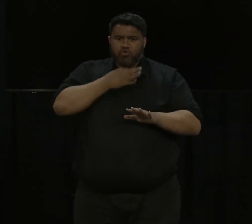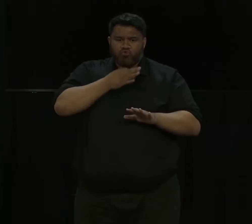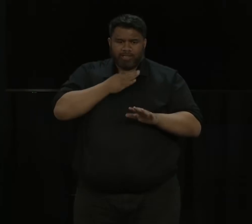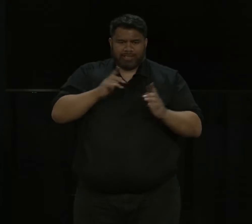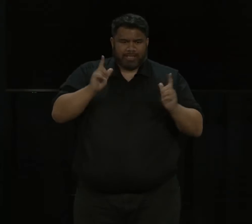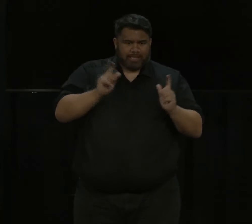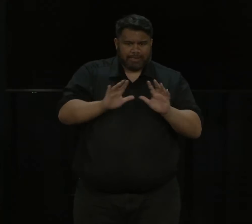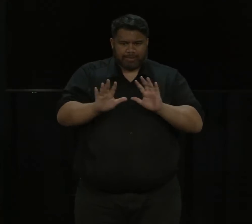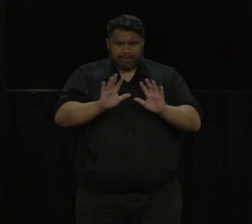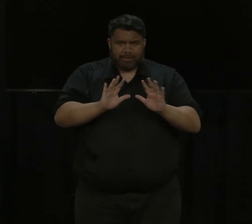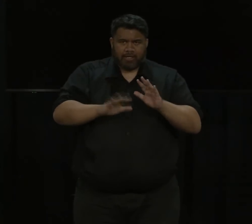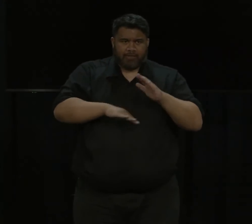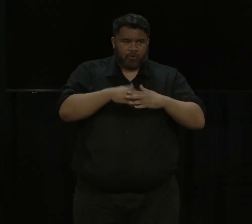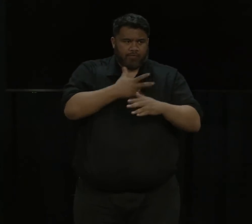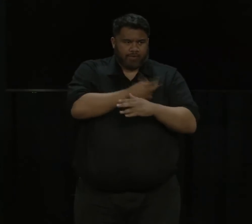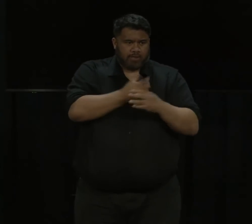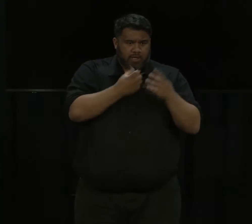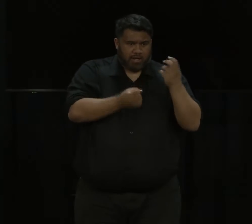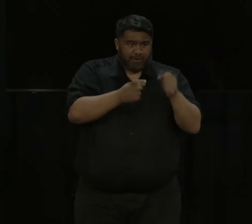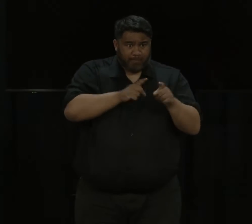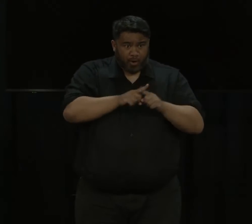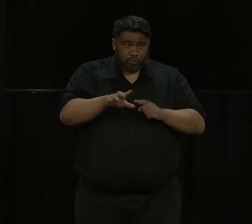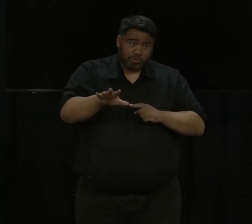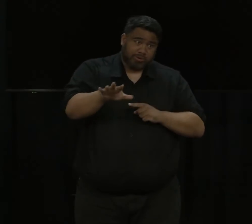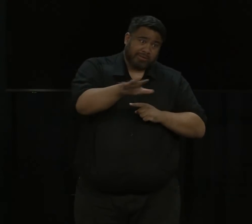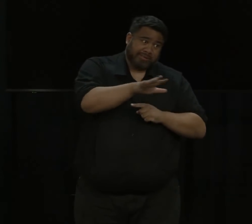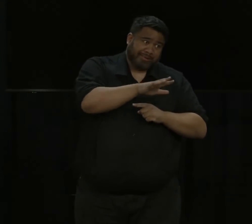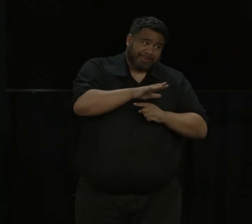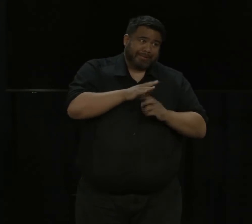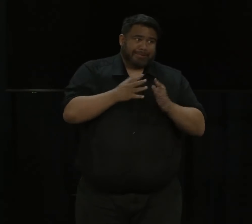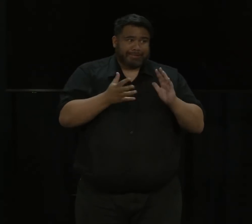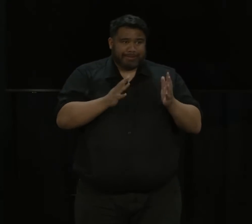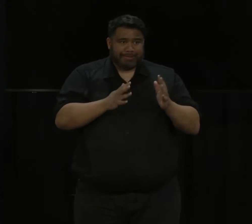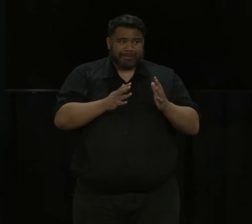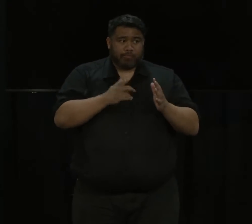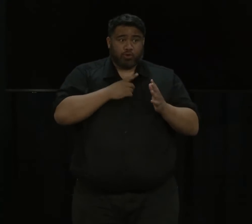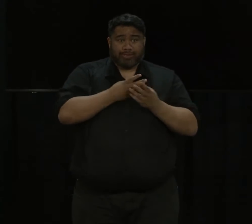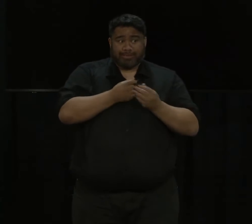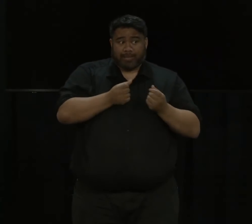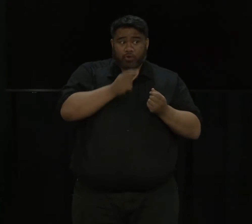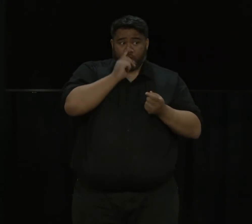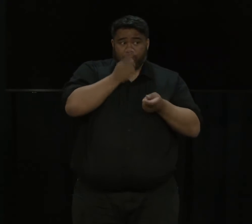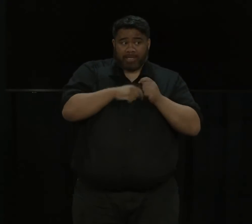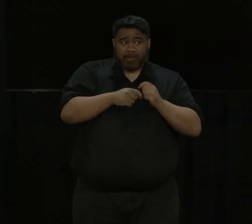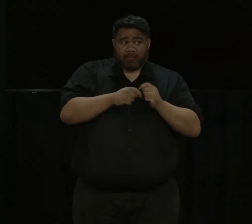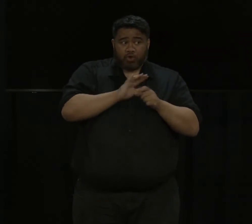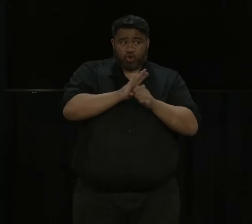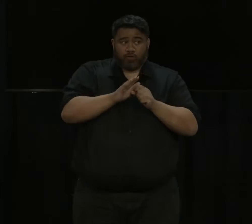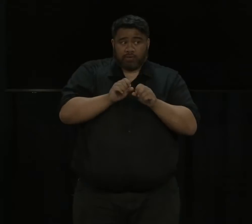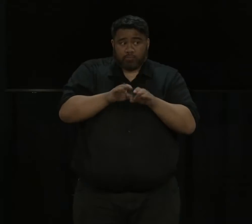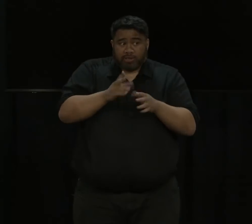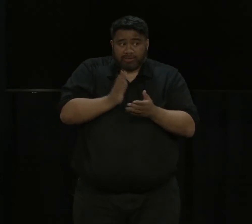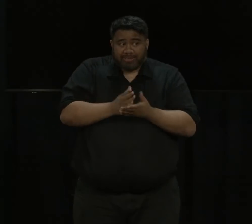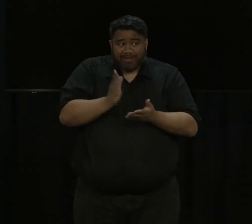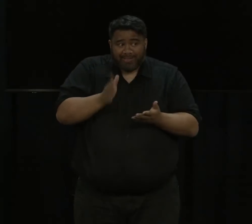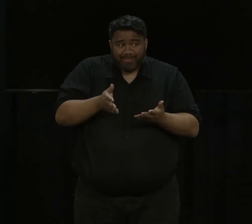system was bedded down and the risk, particularly the